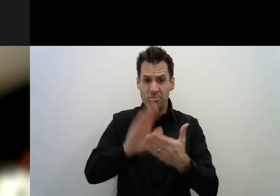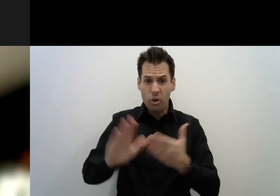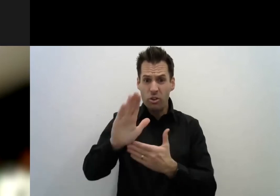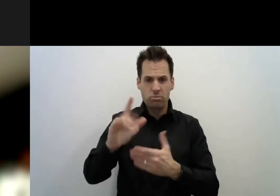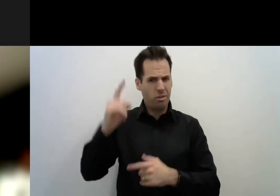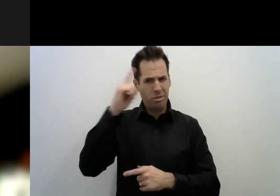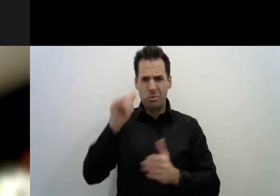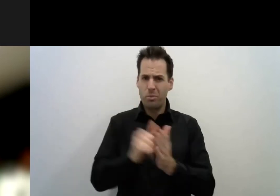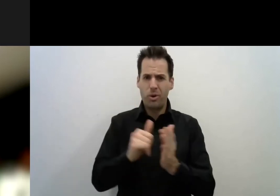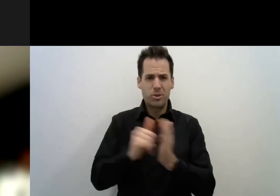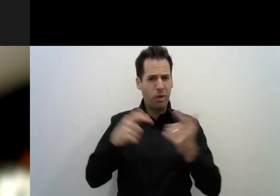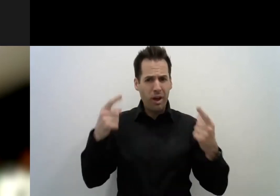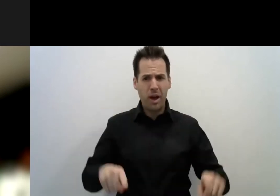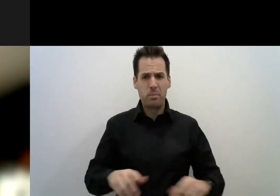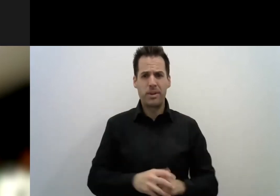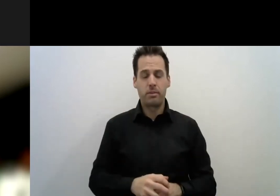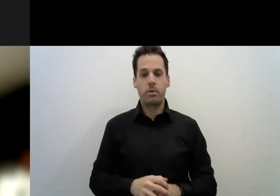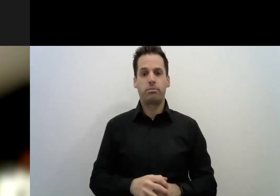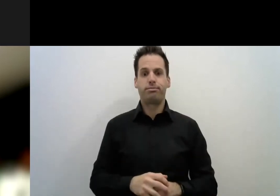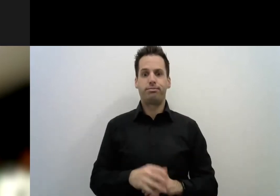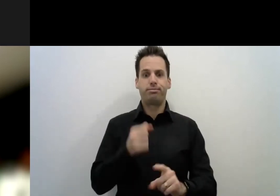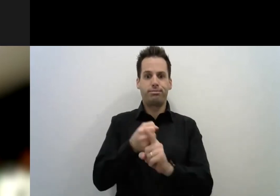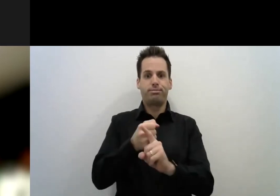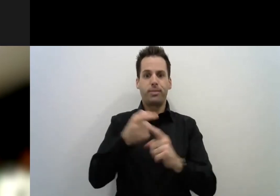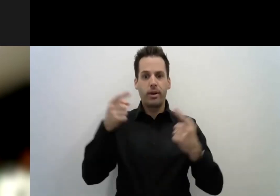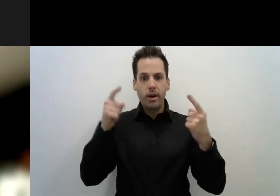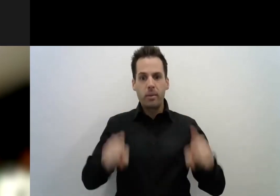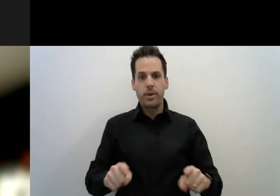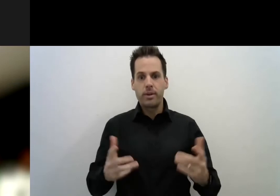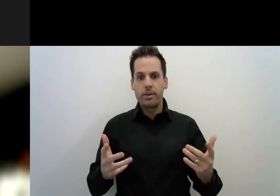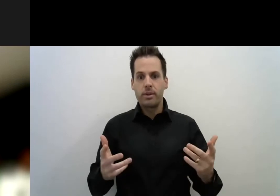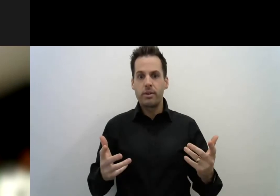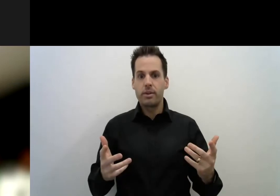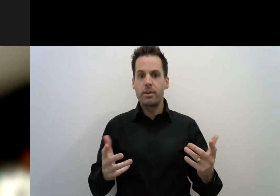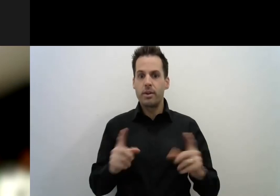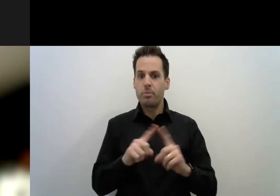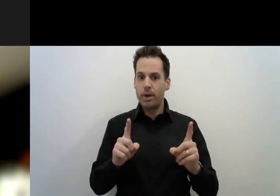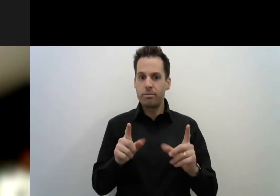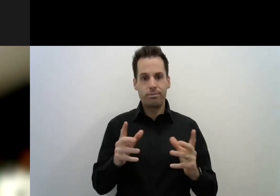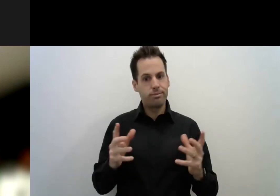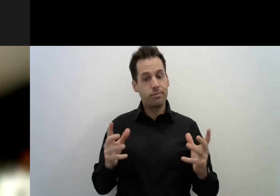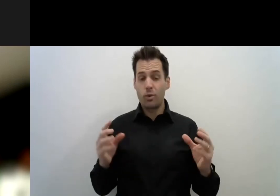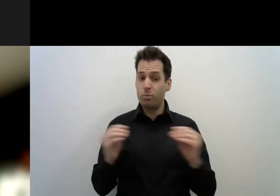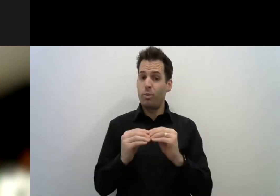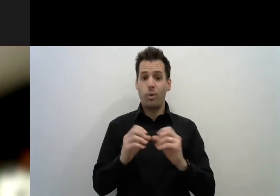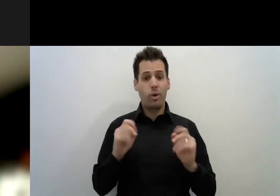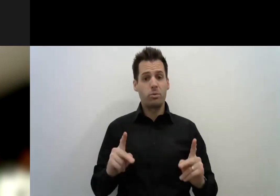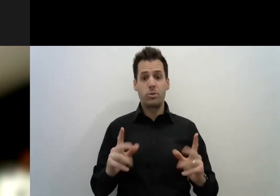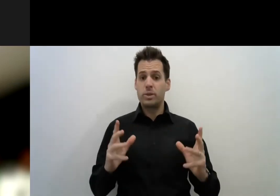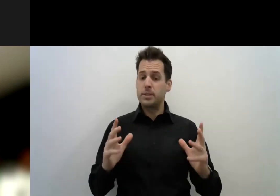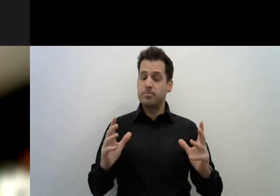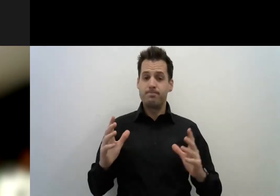we're there for is to enhance and increase our knowledge so i i was just yeah it still bothers